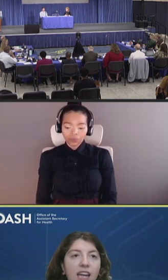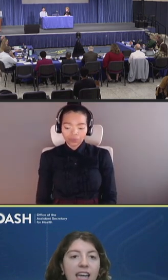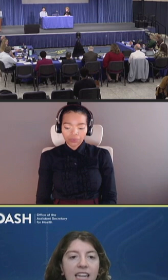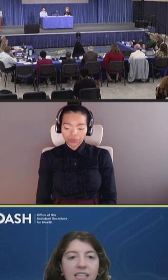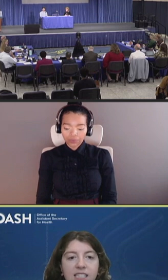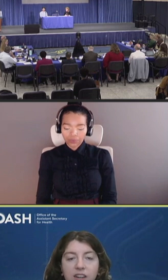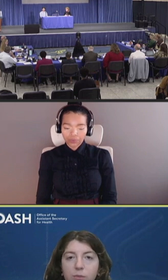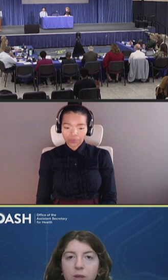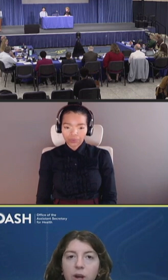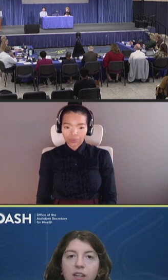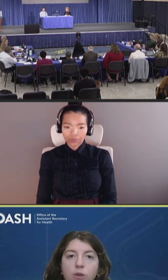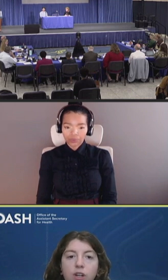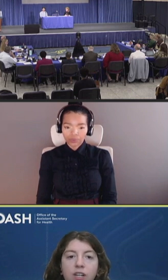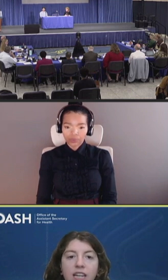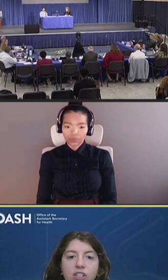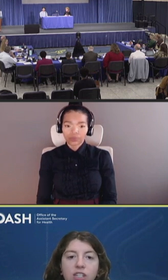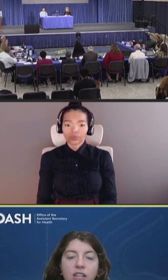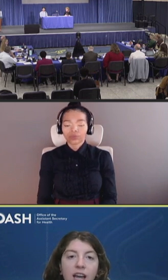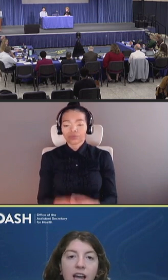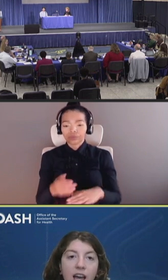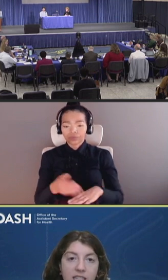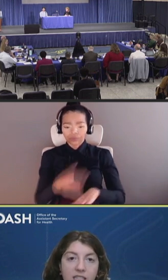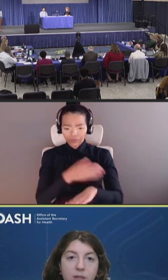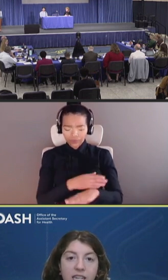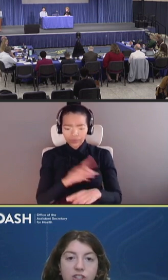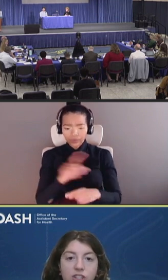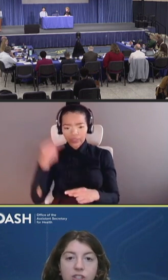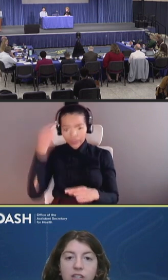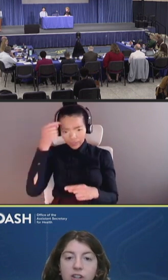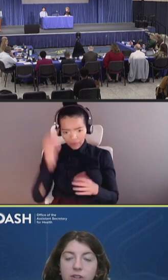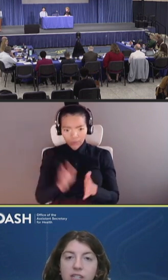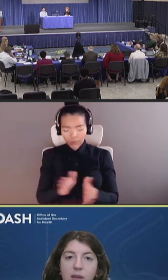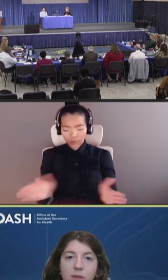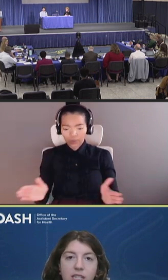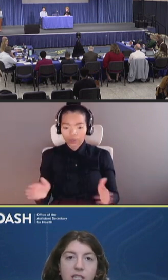Enhanced government-wide coordination has the potential to increase hepatitis